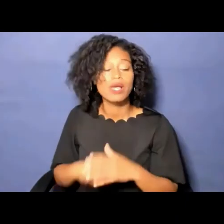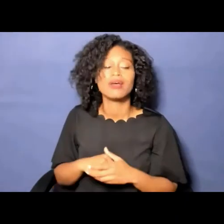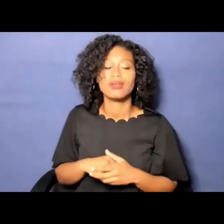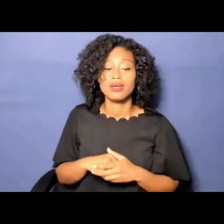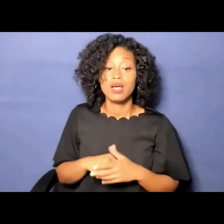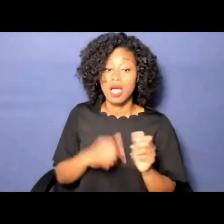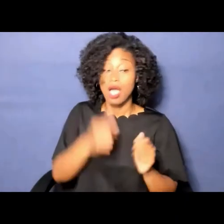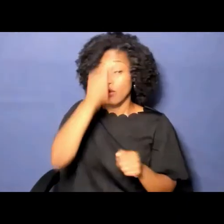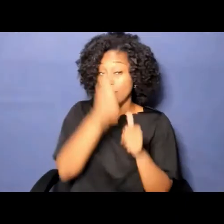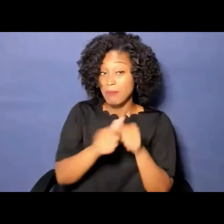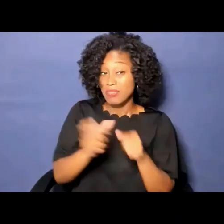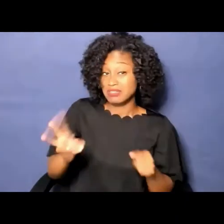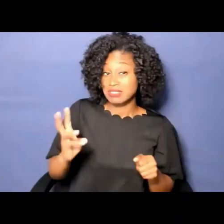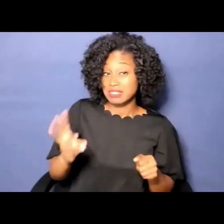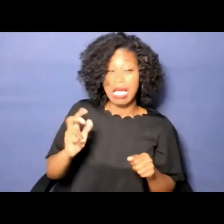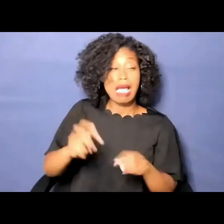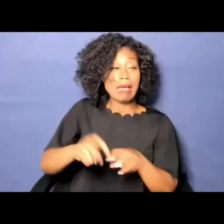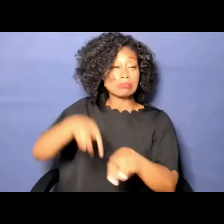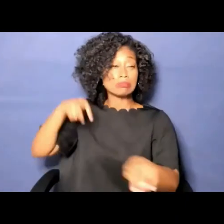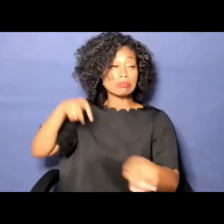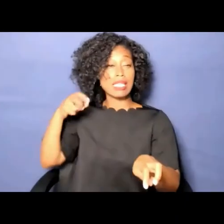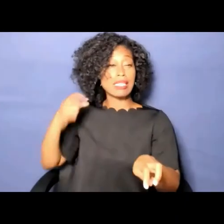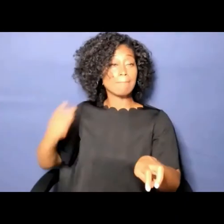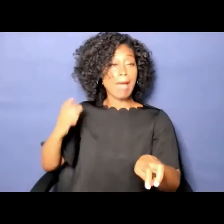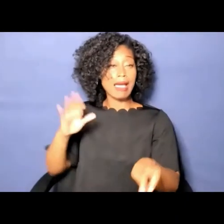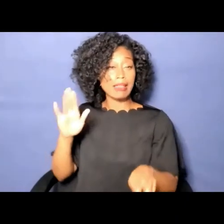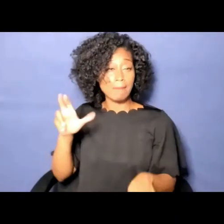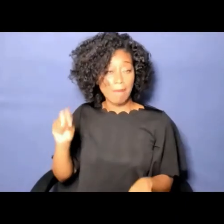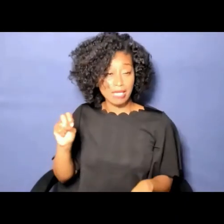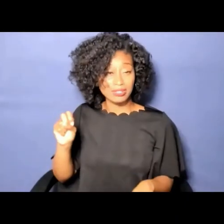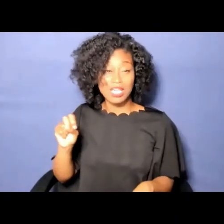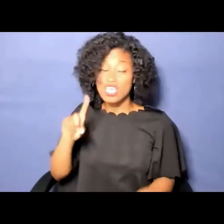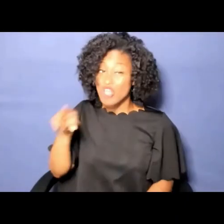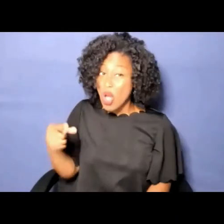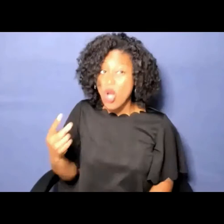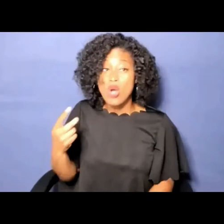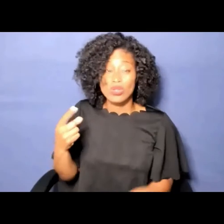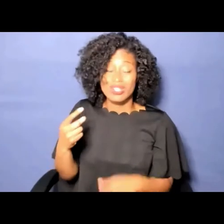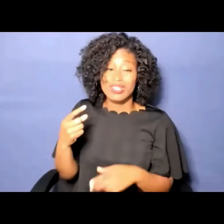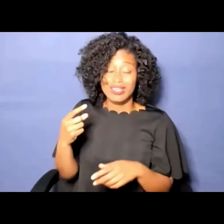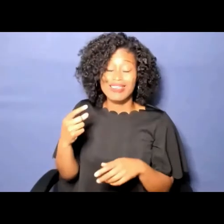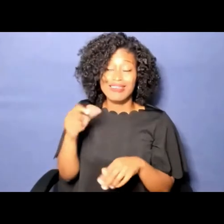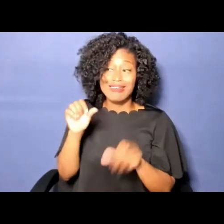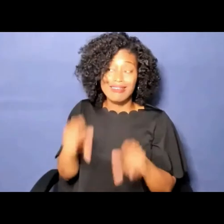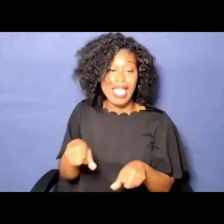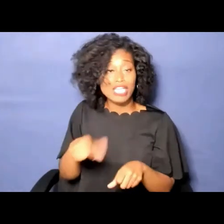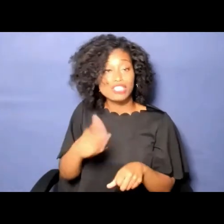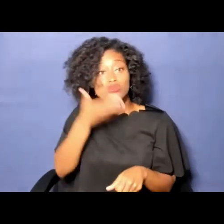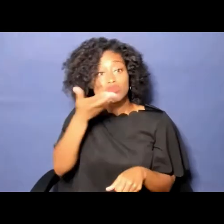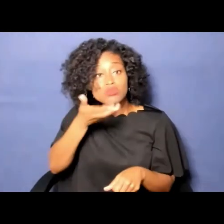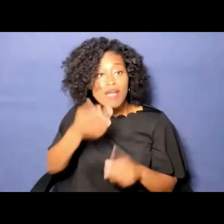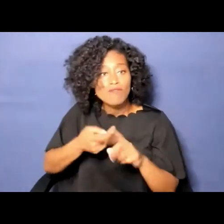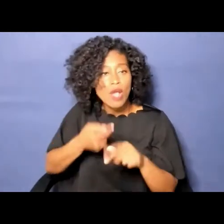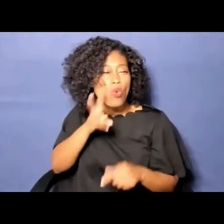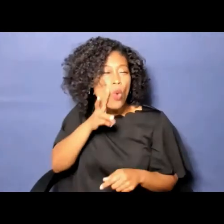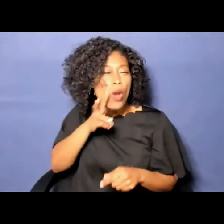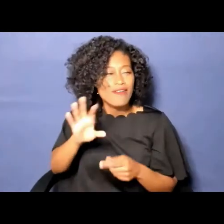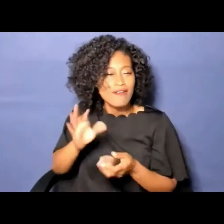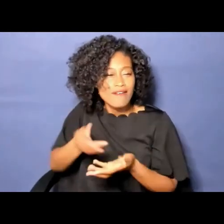and could drink water only from Mexican water fountains on the stops during a trip to Louisiana to help my sister after the birth of my niece.